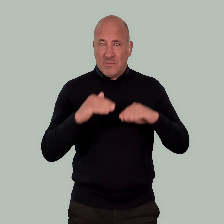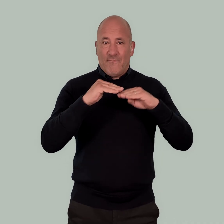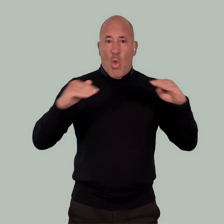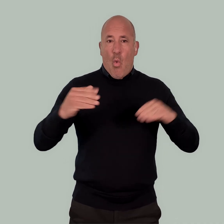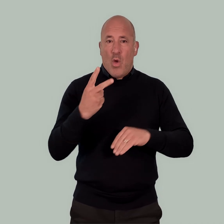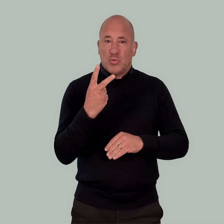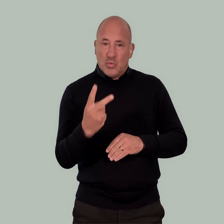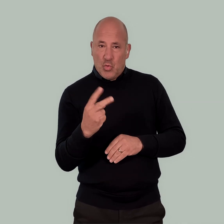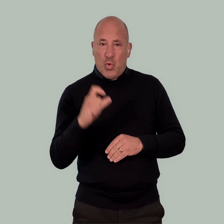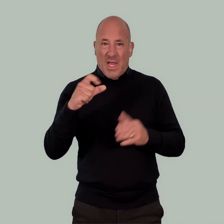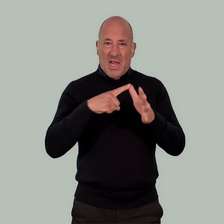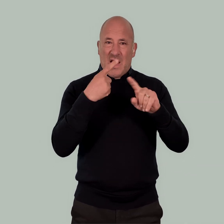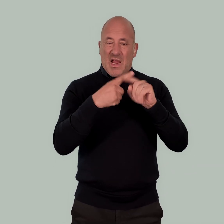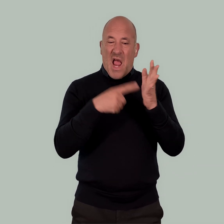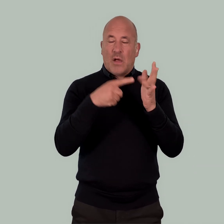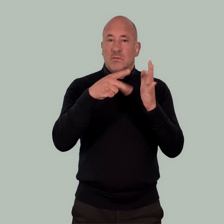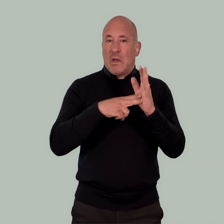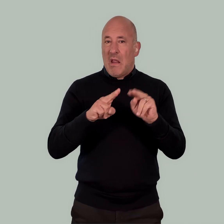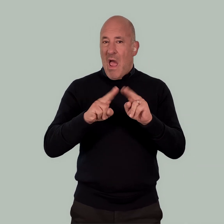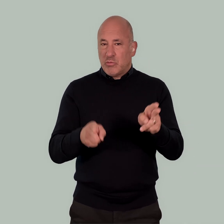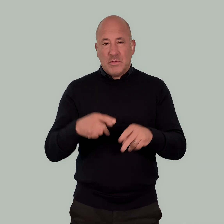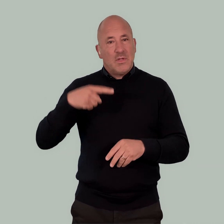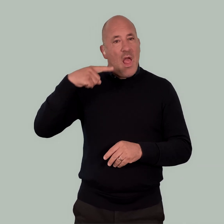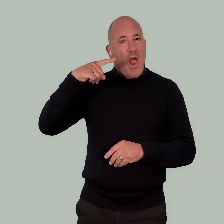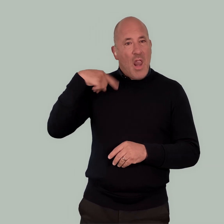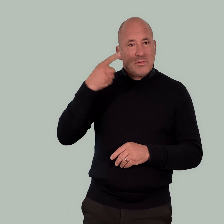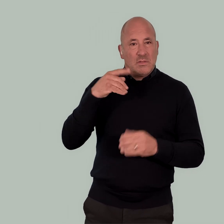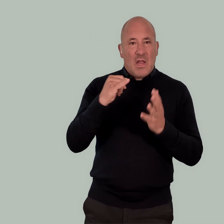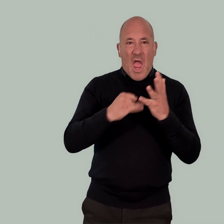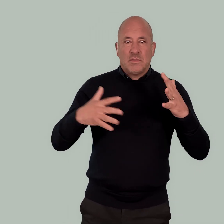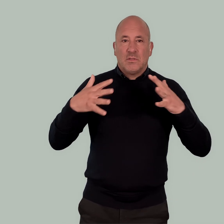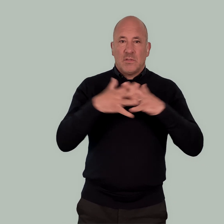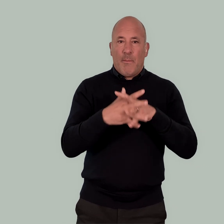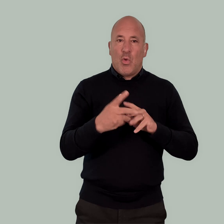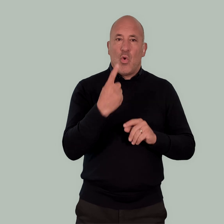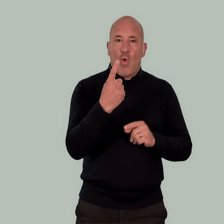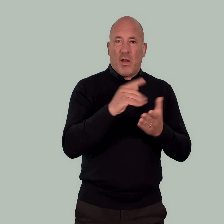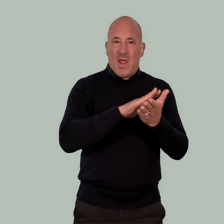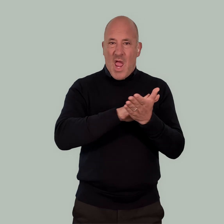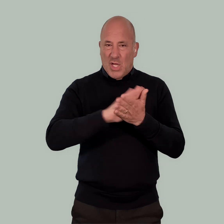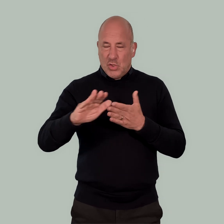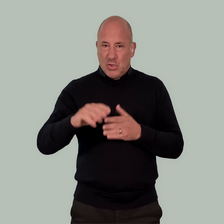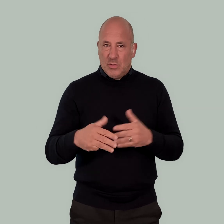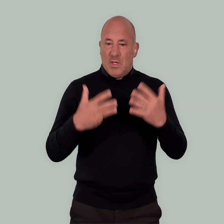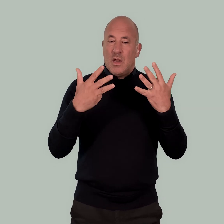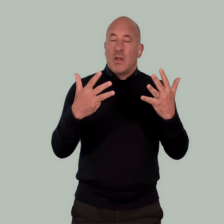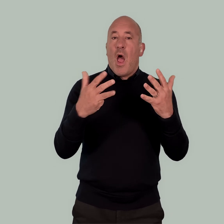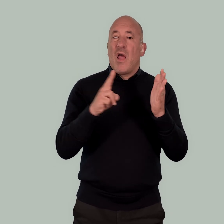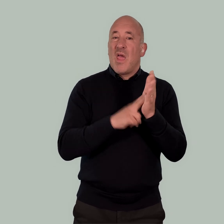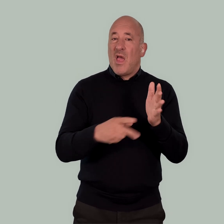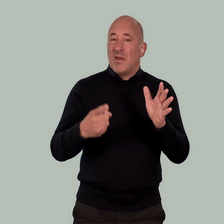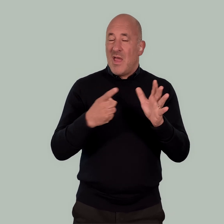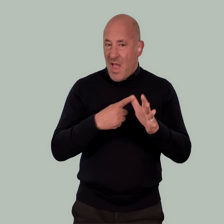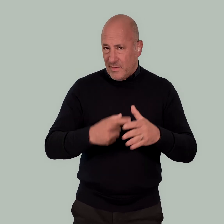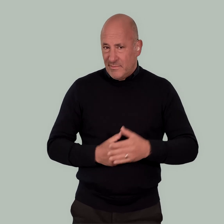Floor Two Caxton House London SW1H 9NA